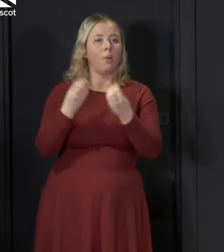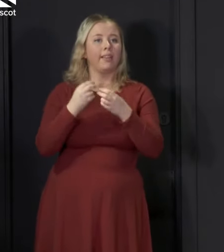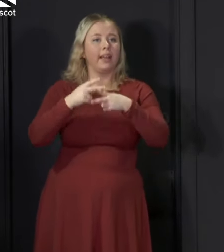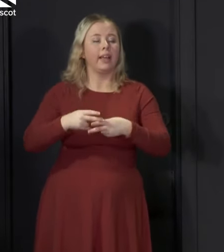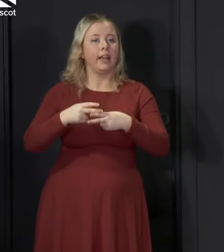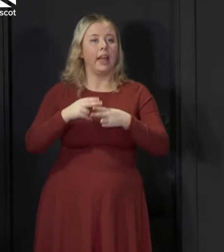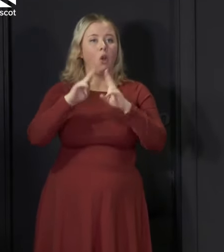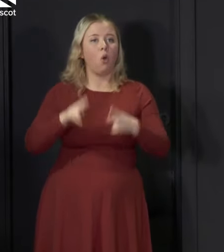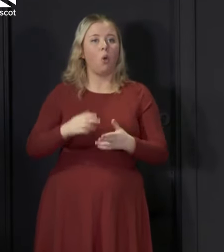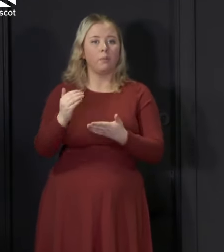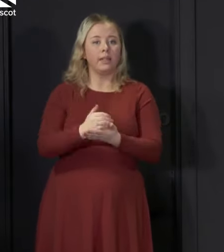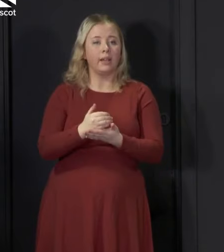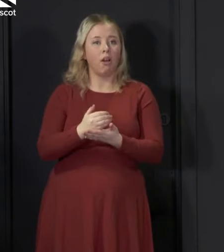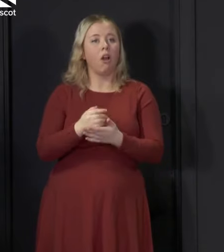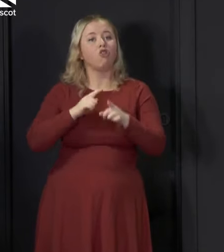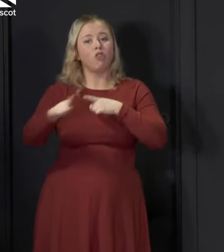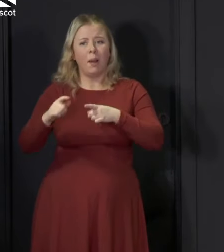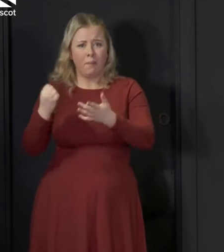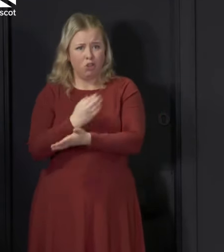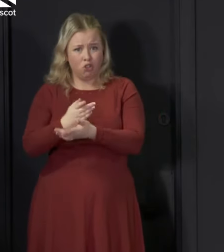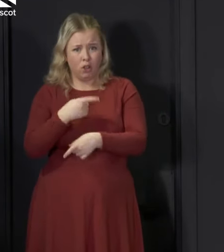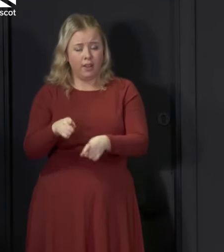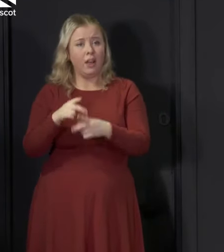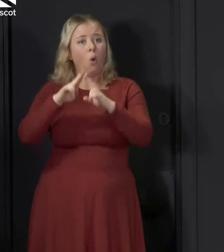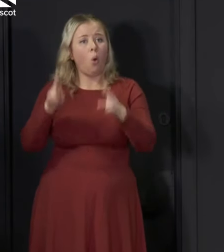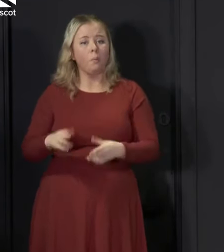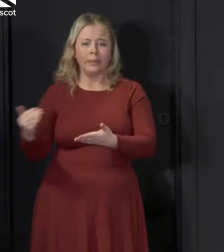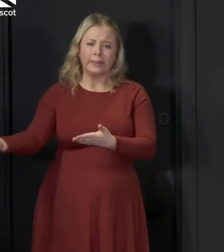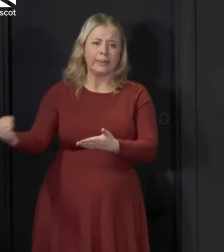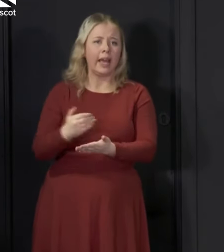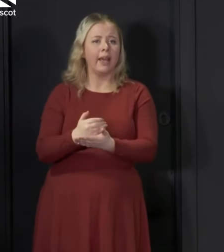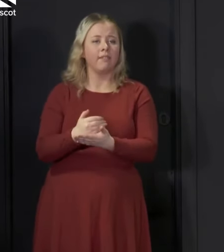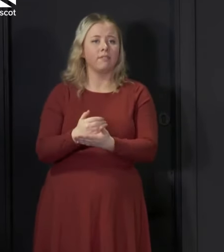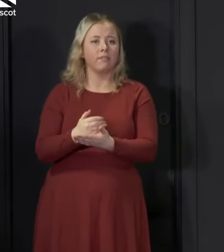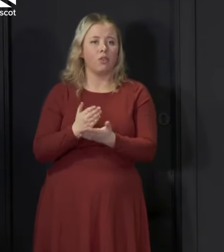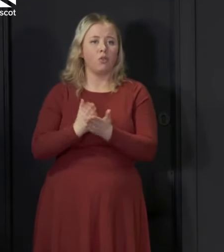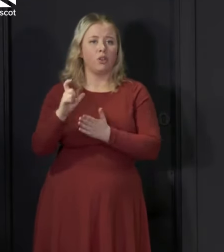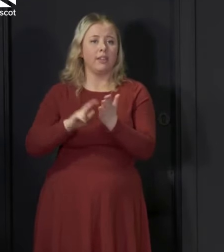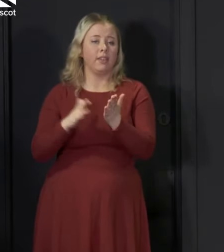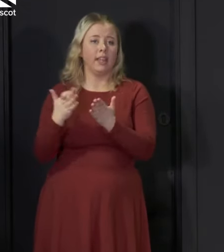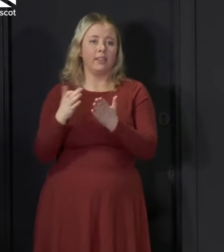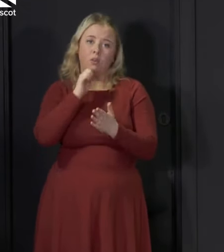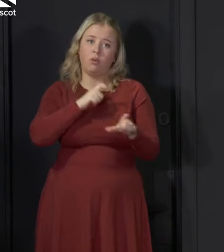homes as safe as possible, given the context of a pandemic of this nature. And that is what we continue to focus on.